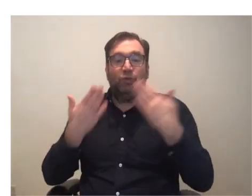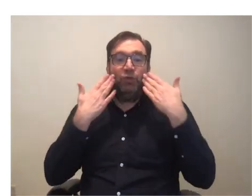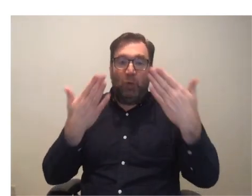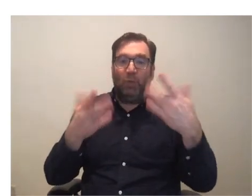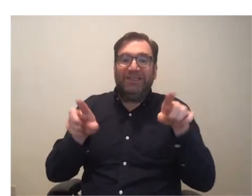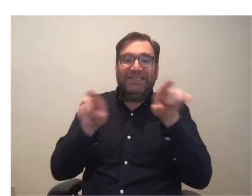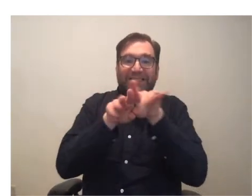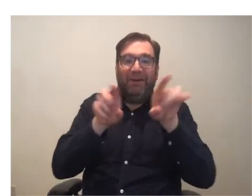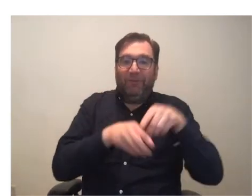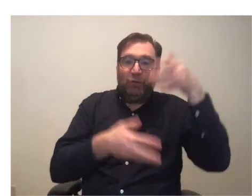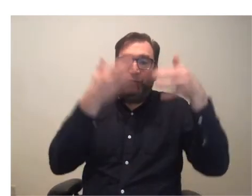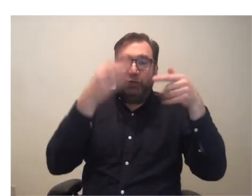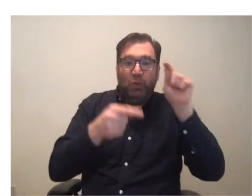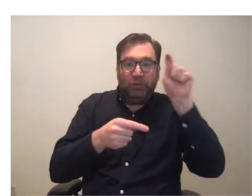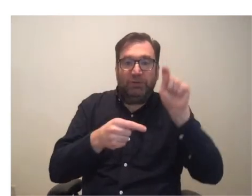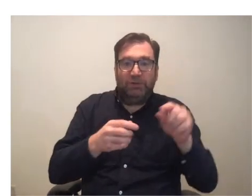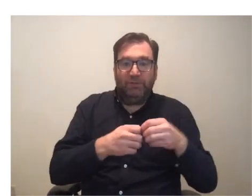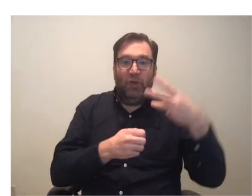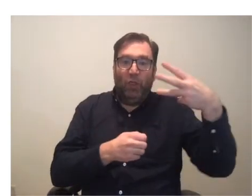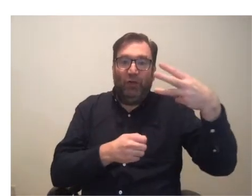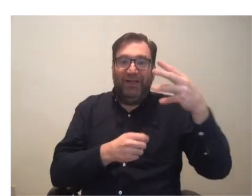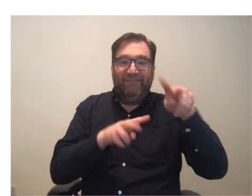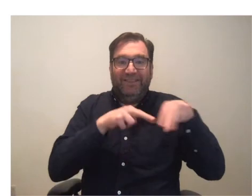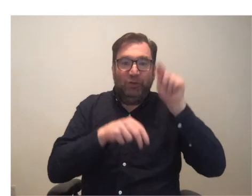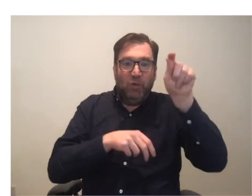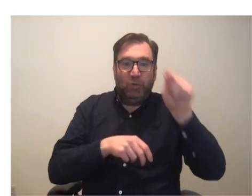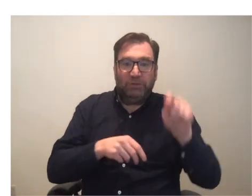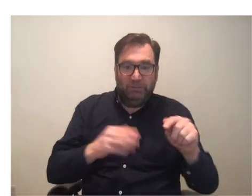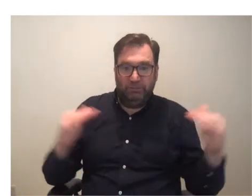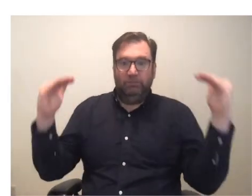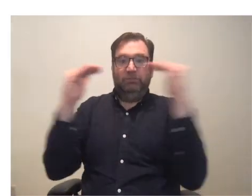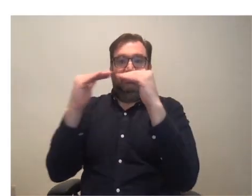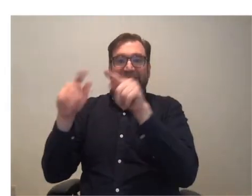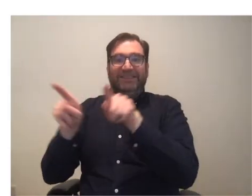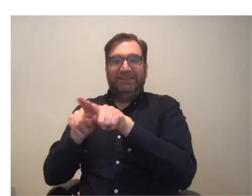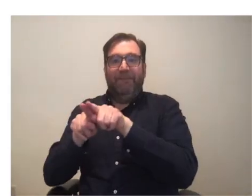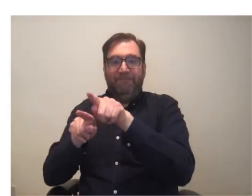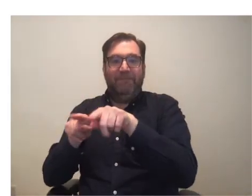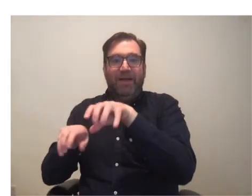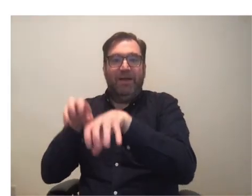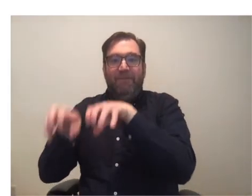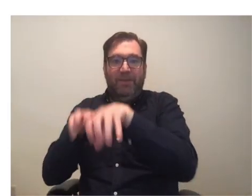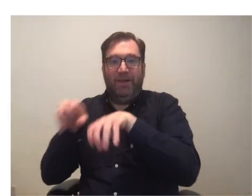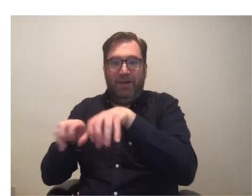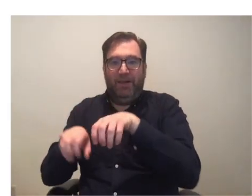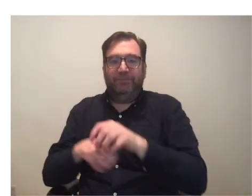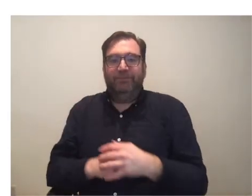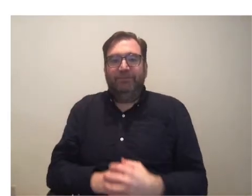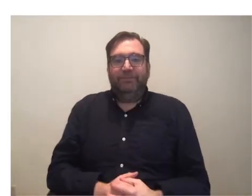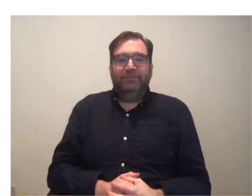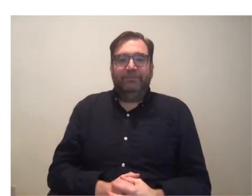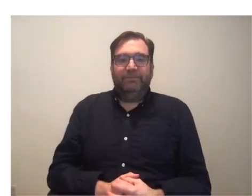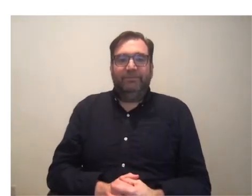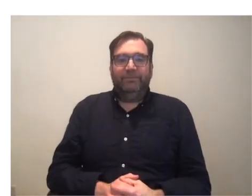we show the similarity scores for querying 3 BSLDict videos of the sign corresponding to the subtitle word “animal”.